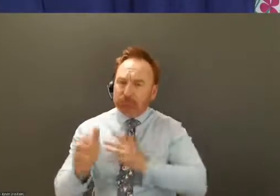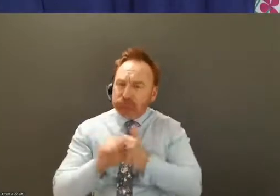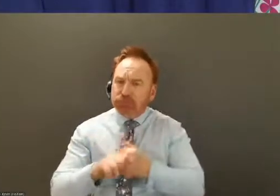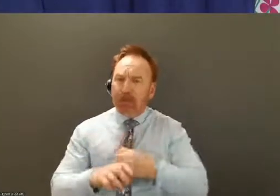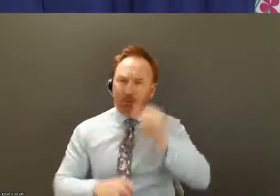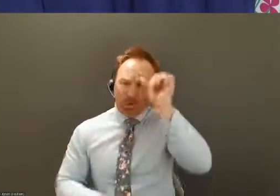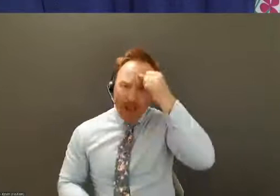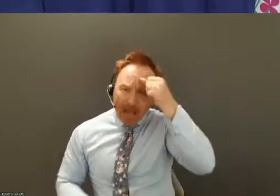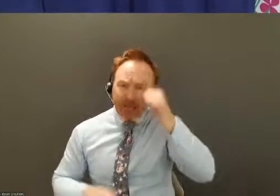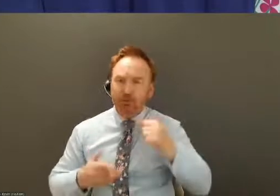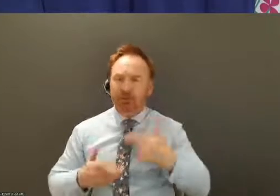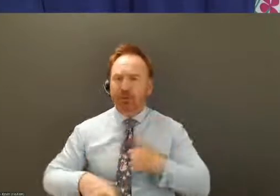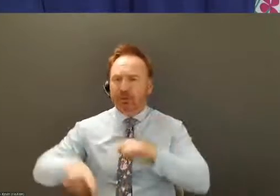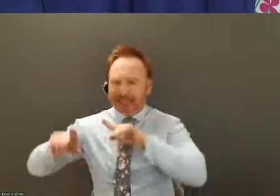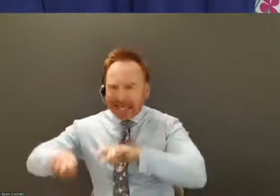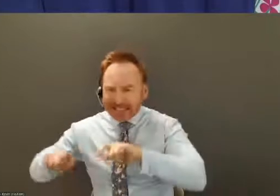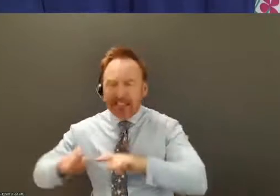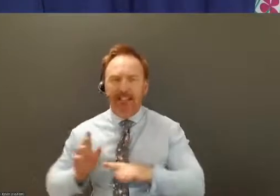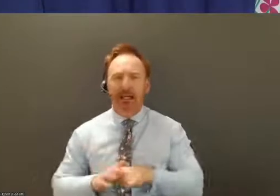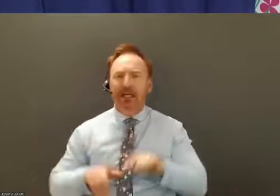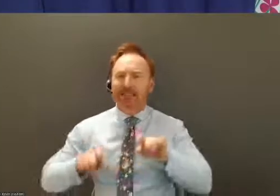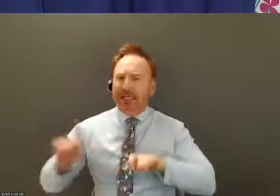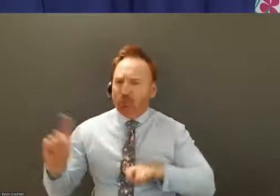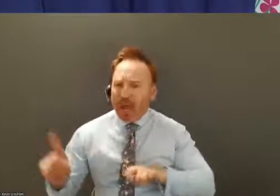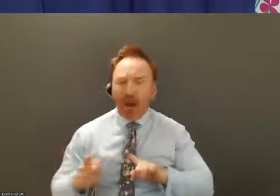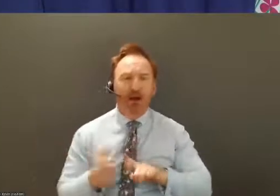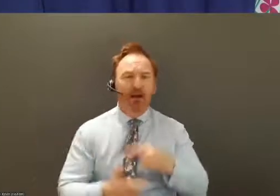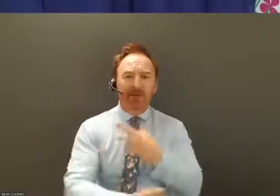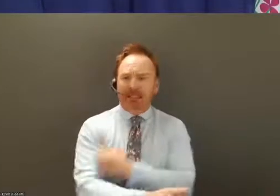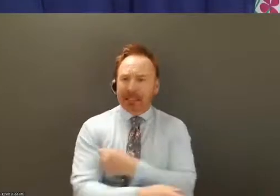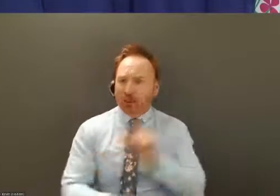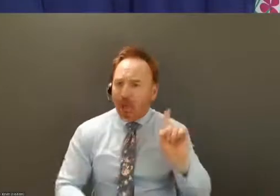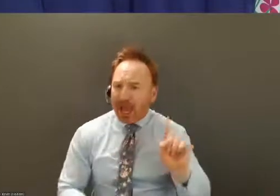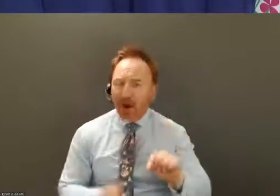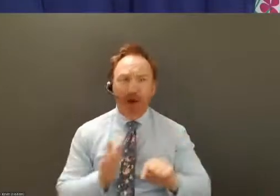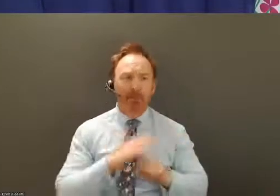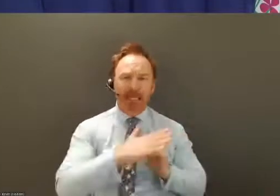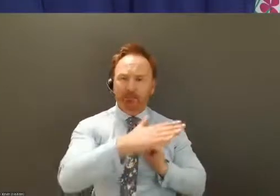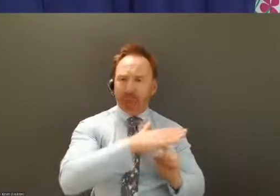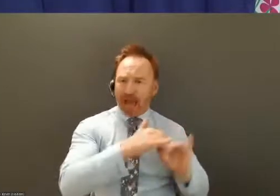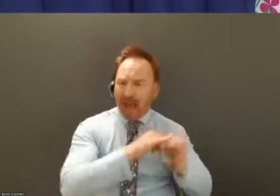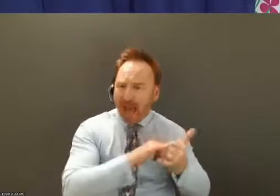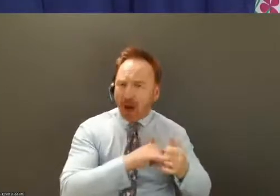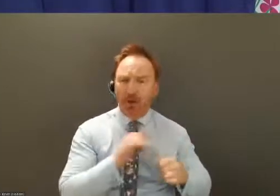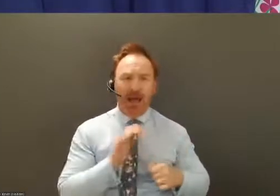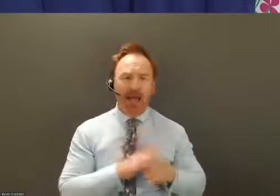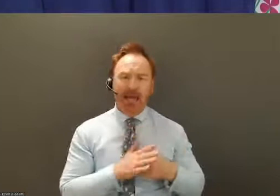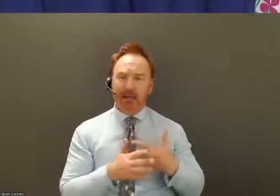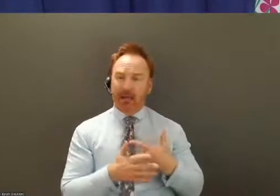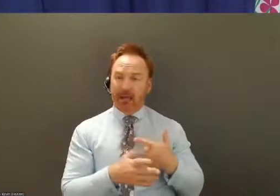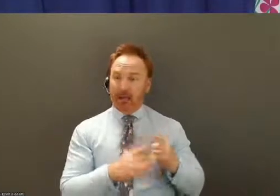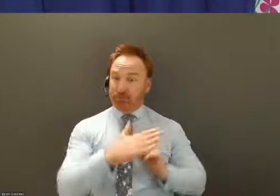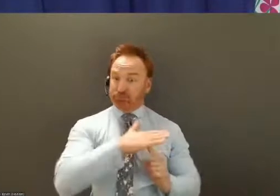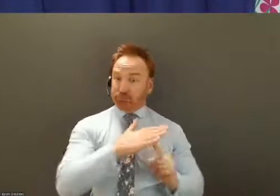them to prevent others from getting infected. And we are looking for cases